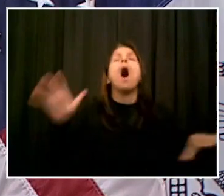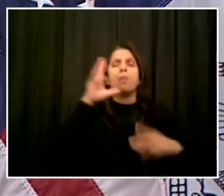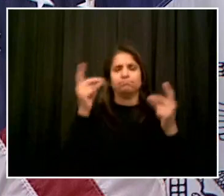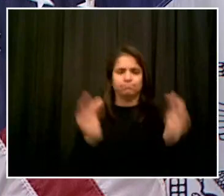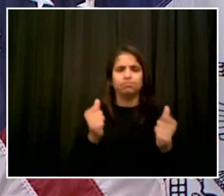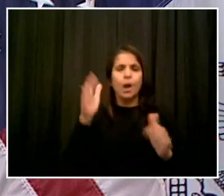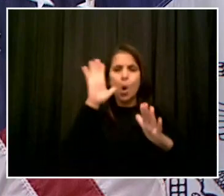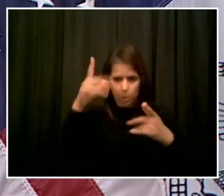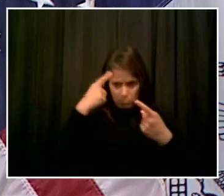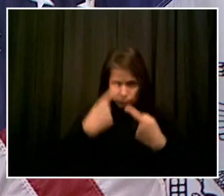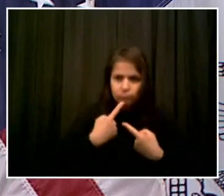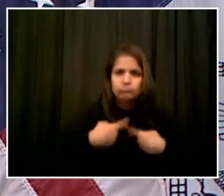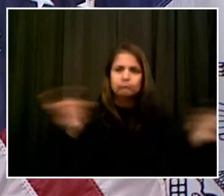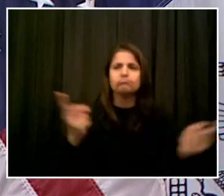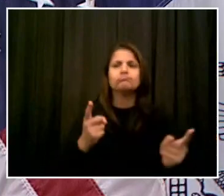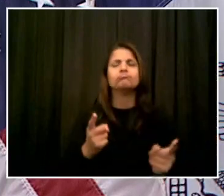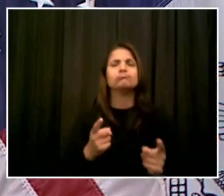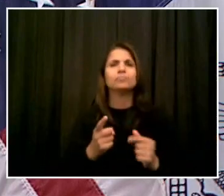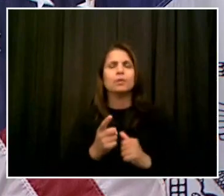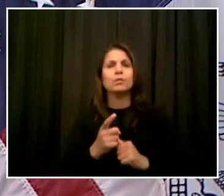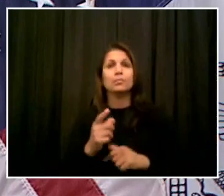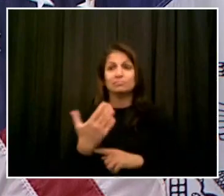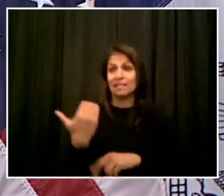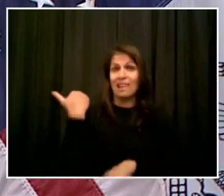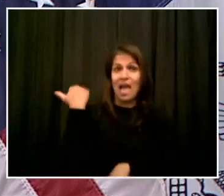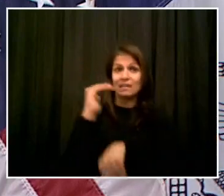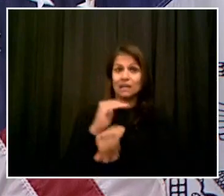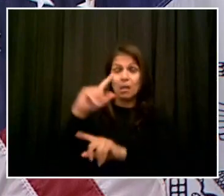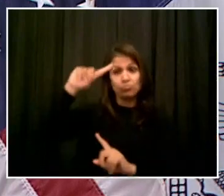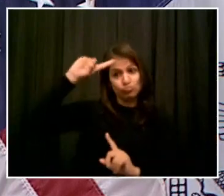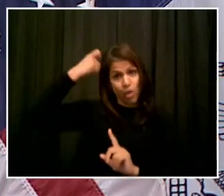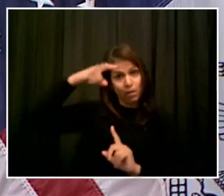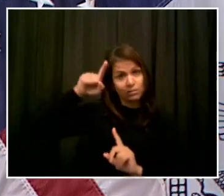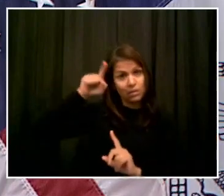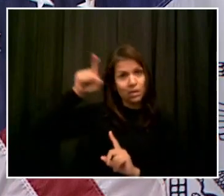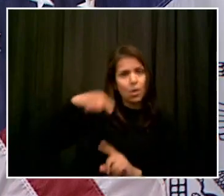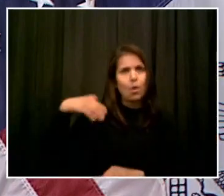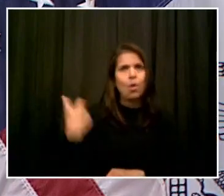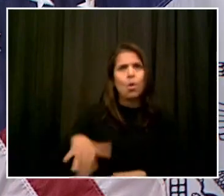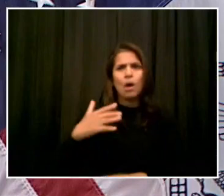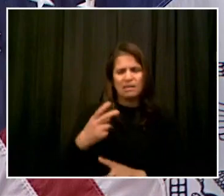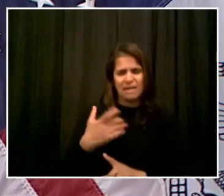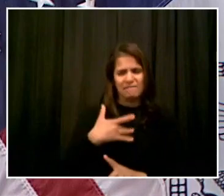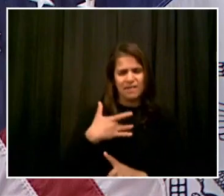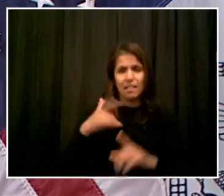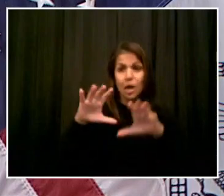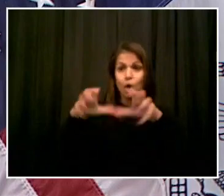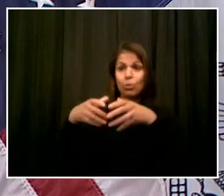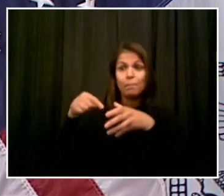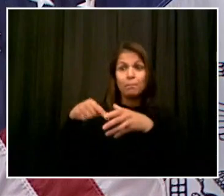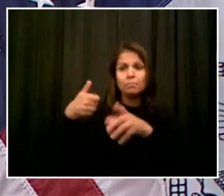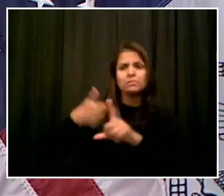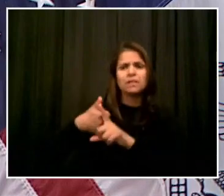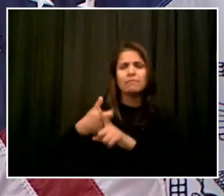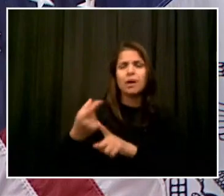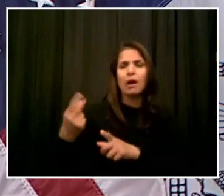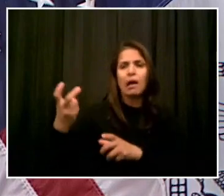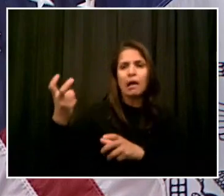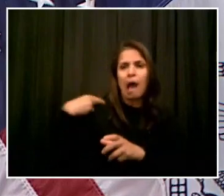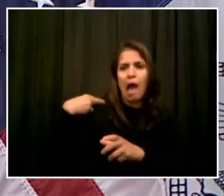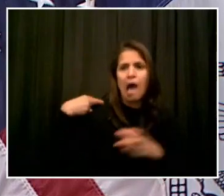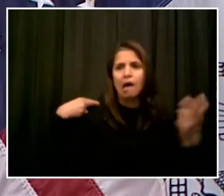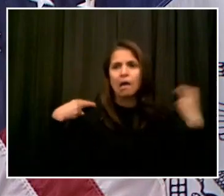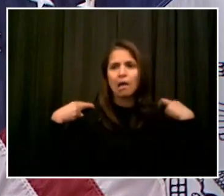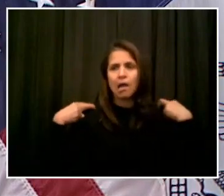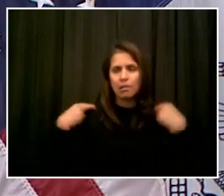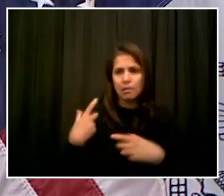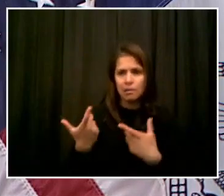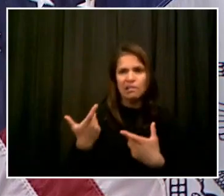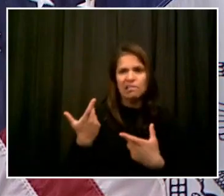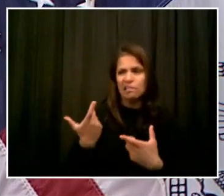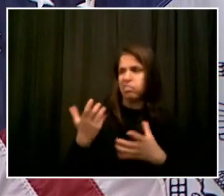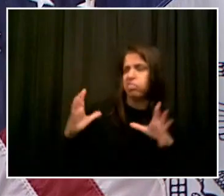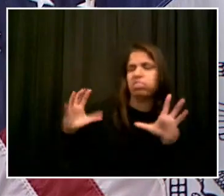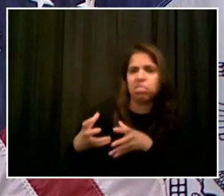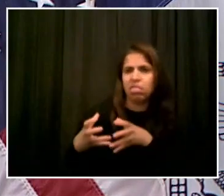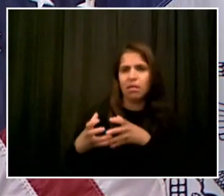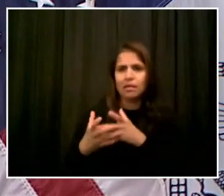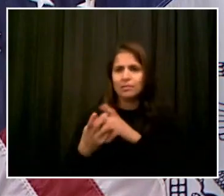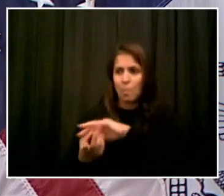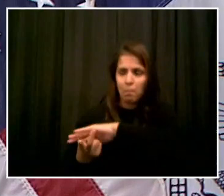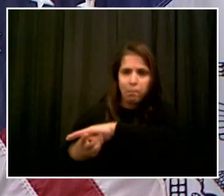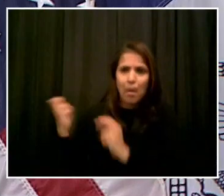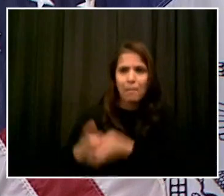GOING ON.